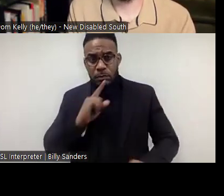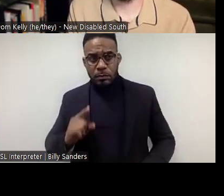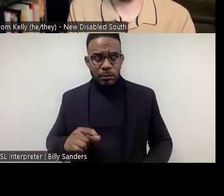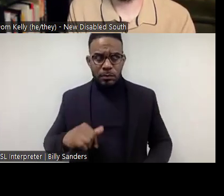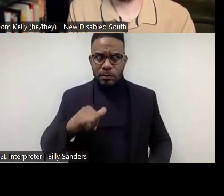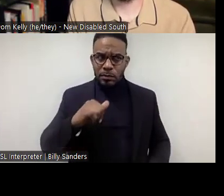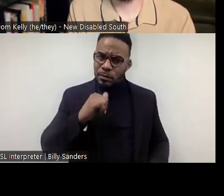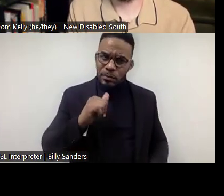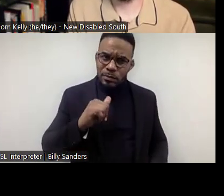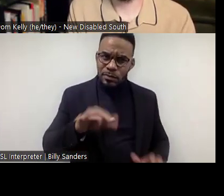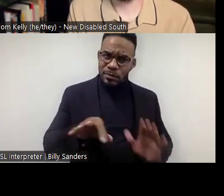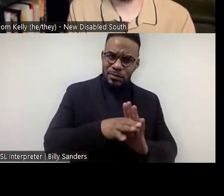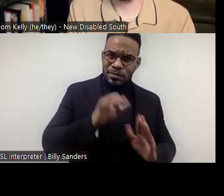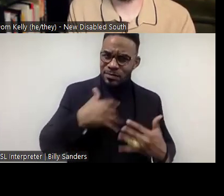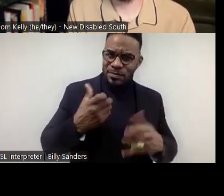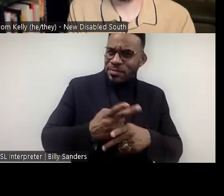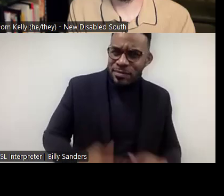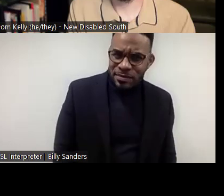thing that's so dangerous about